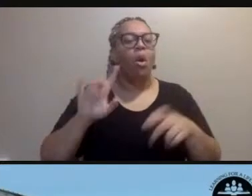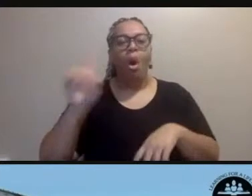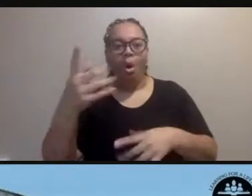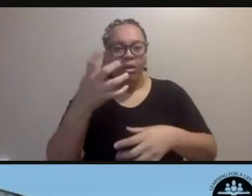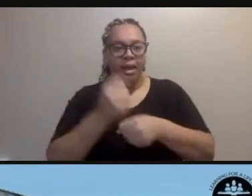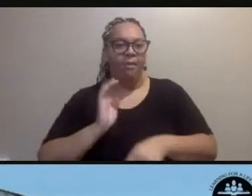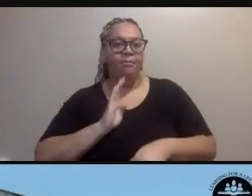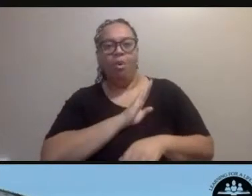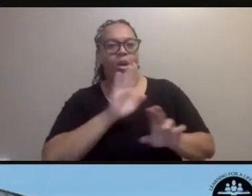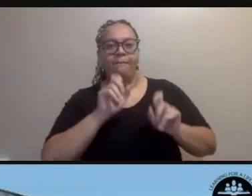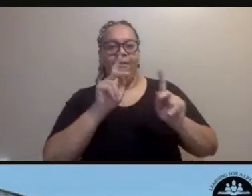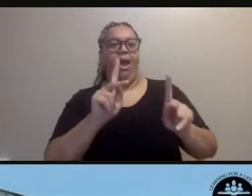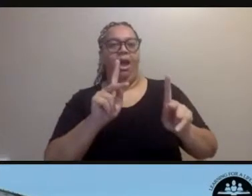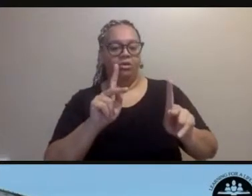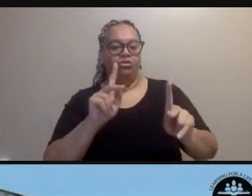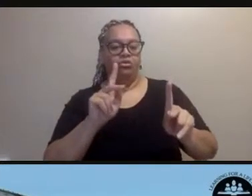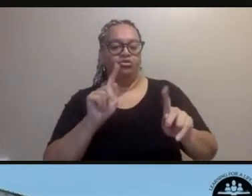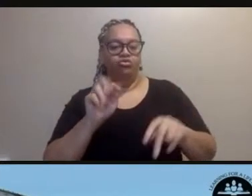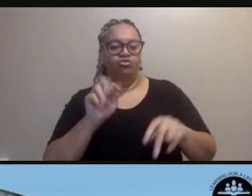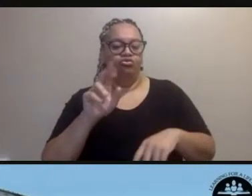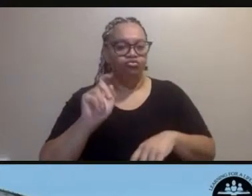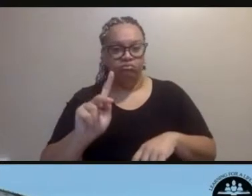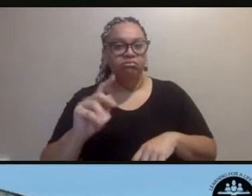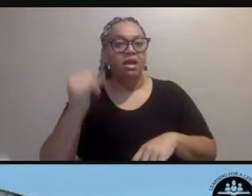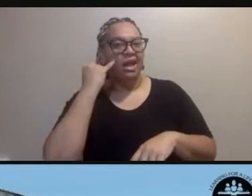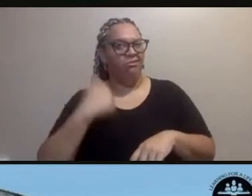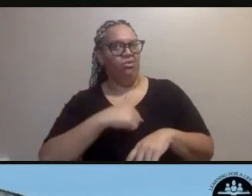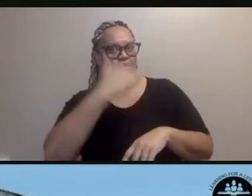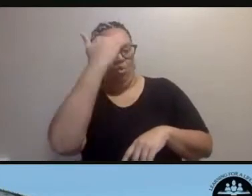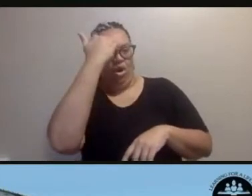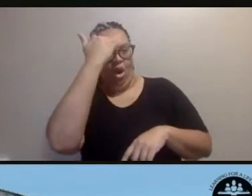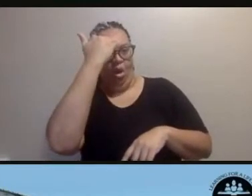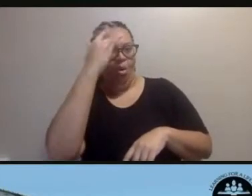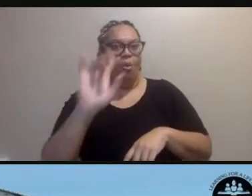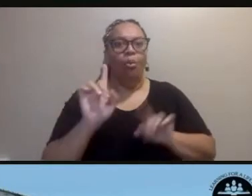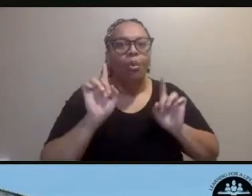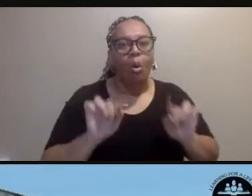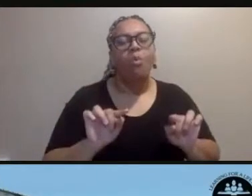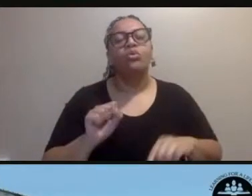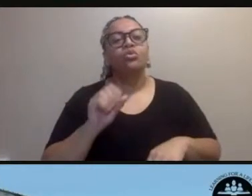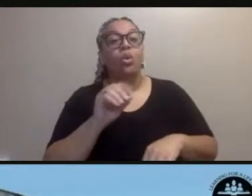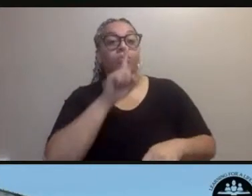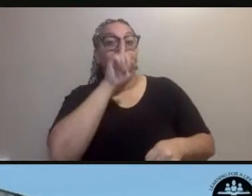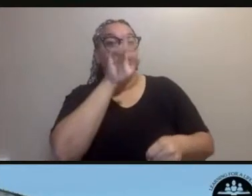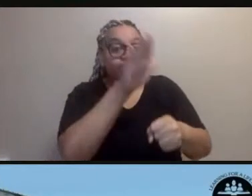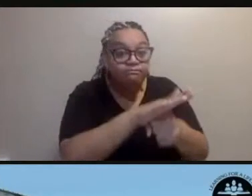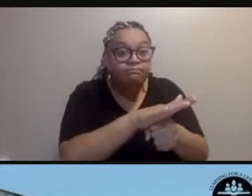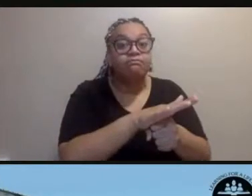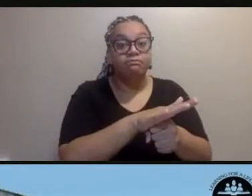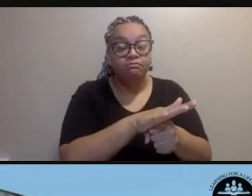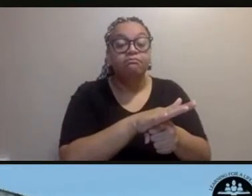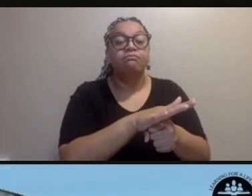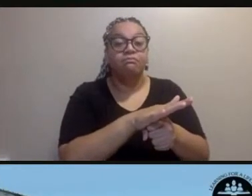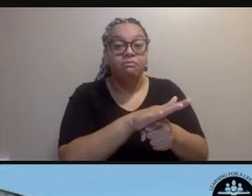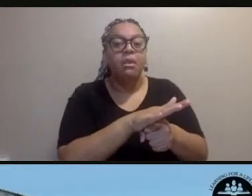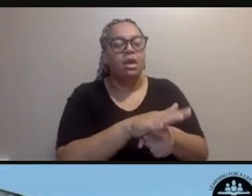THEY NEED SOME ADJUSTMENT. AND I AND MY TRAIN ANALOGY I SAY THIS BECAUSE WE CAN ONLY